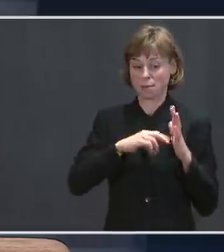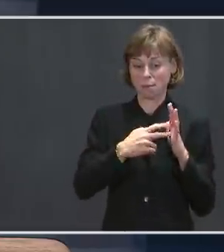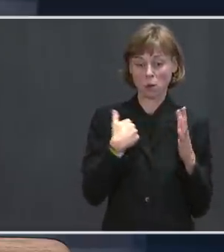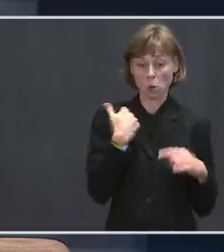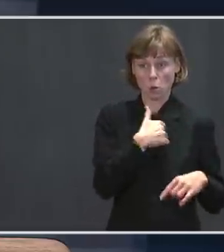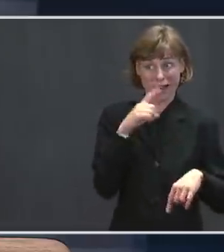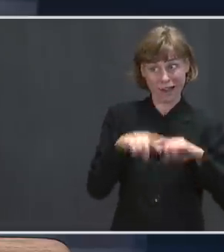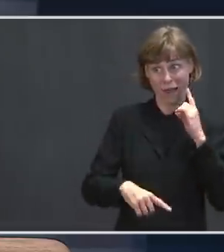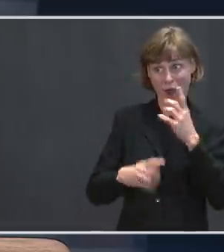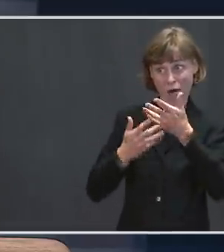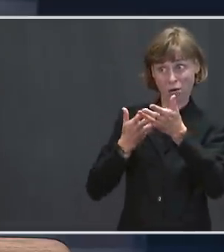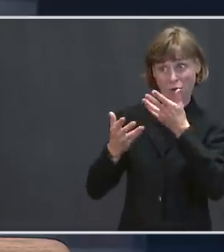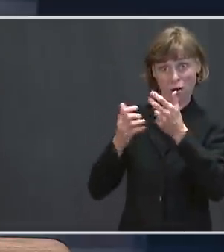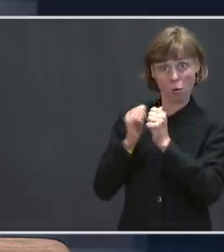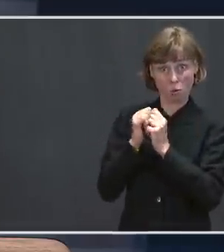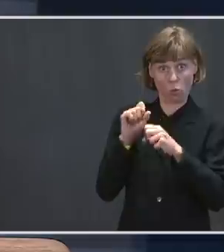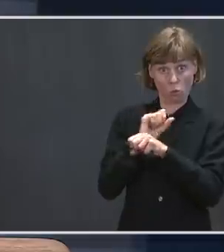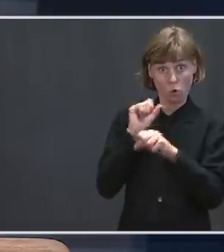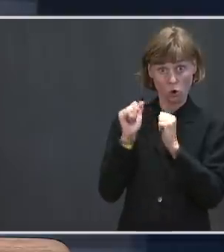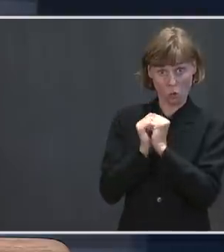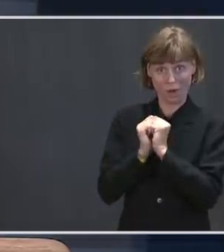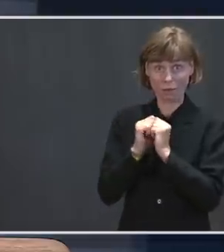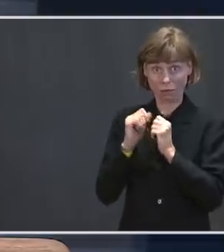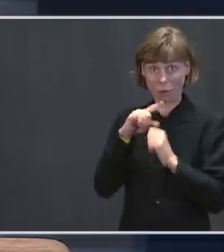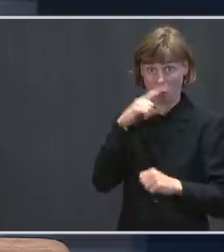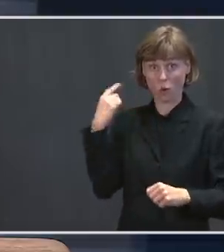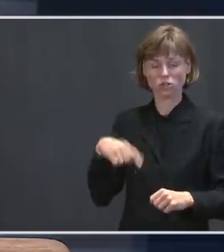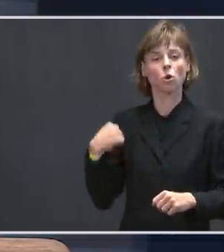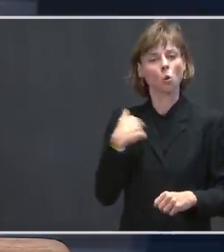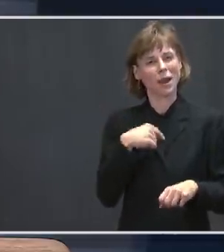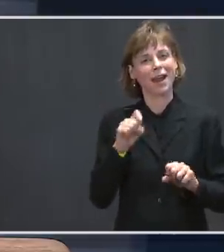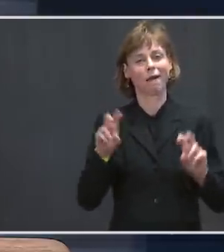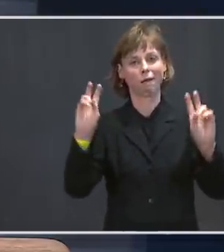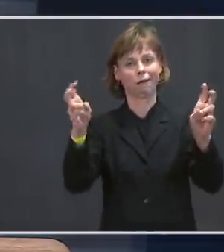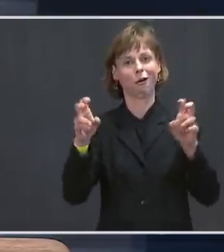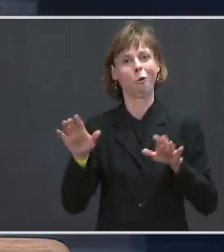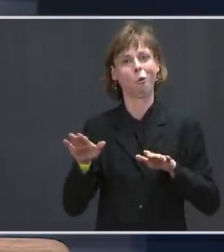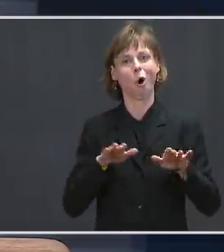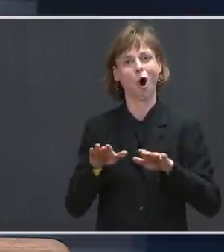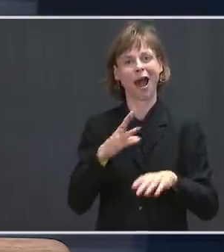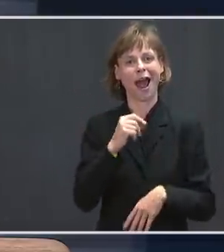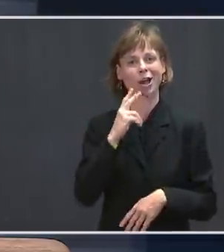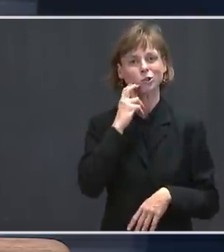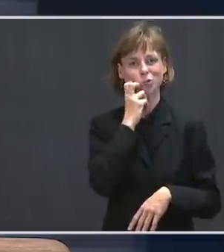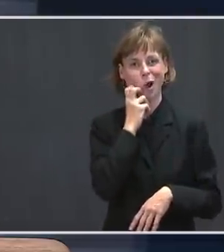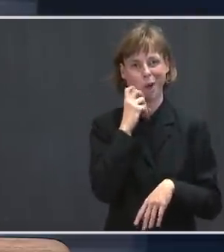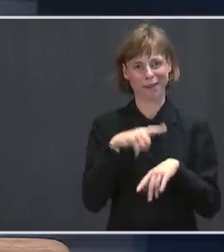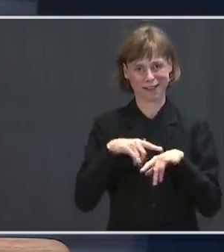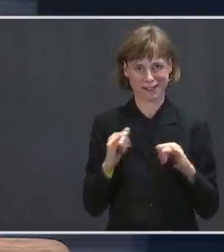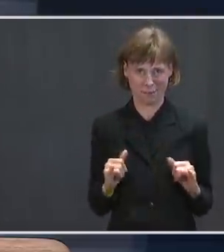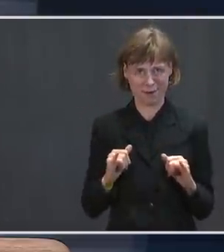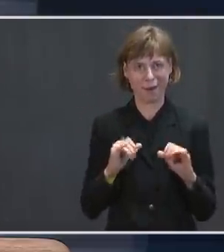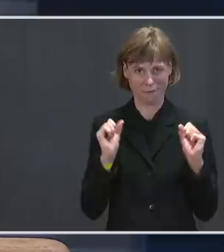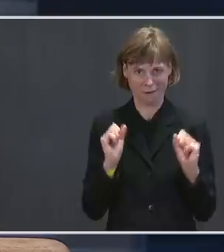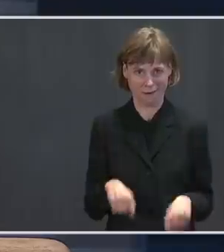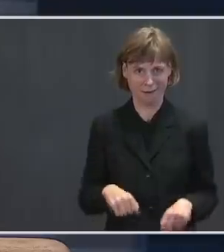where it's in our interest to do so, we can walk and chew gum at the same time. And the New START treaty and that extension keeping a lid